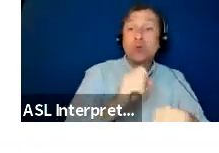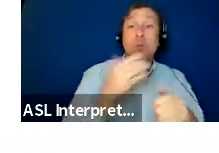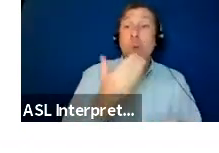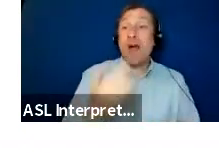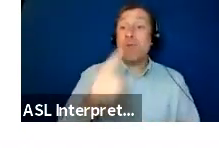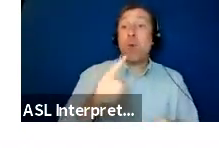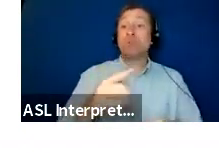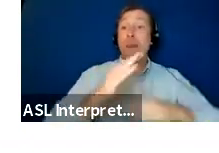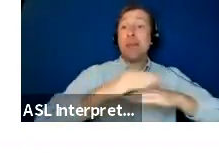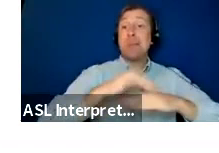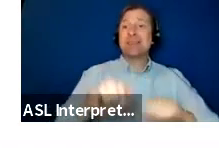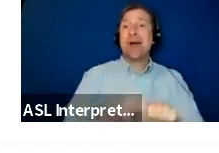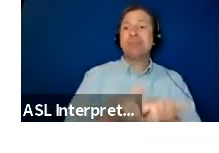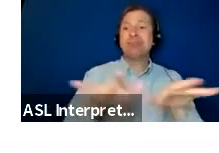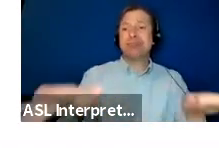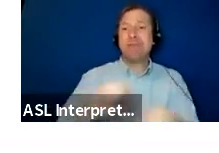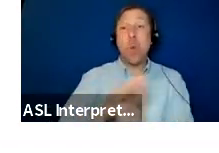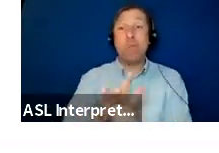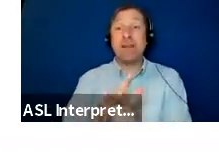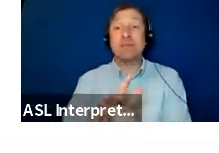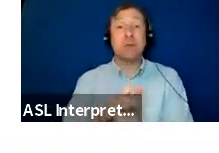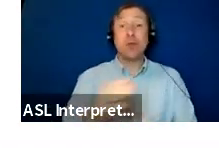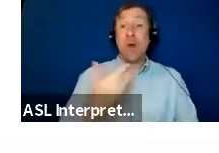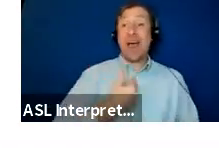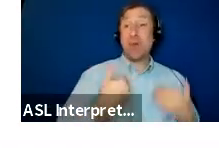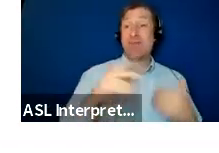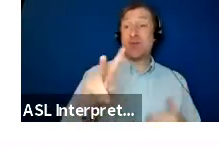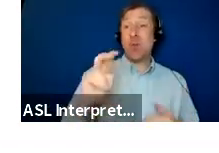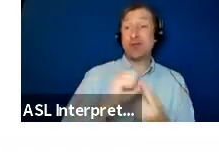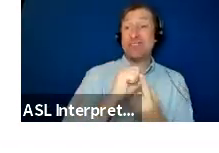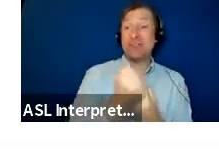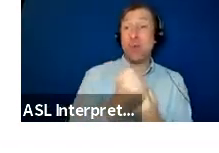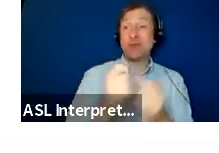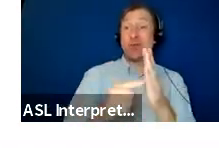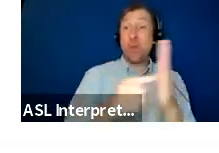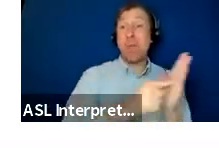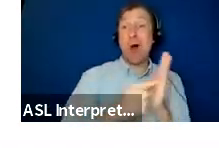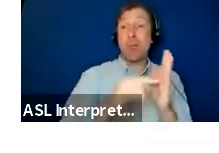showing the results of over 200 scenarios that were modeled by the epidemiological advisors